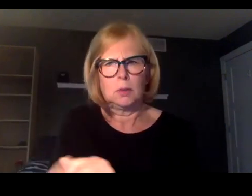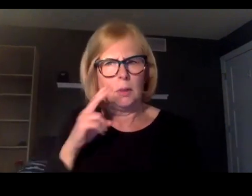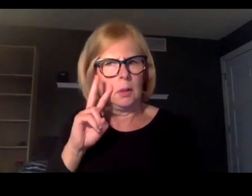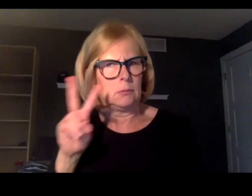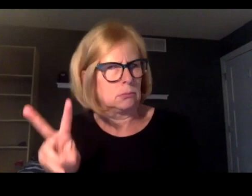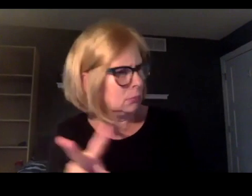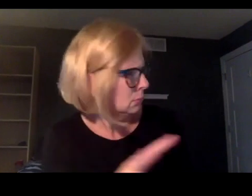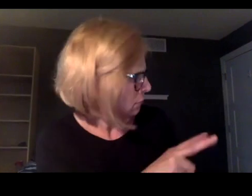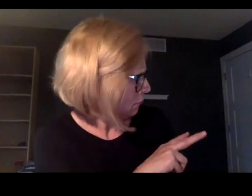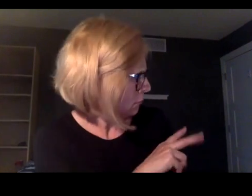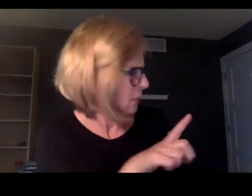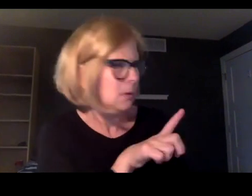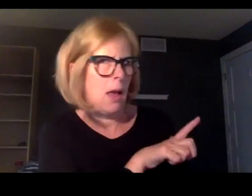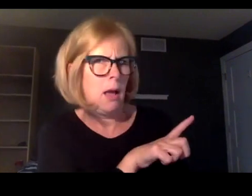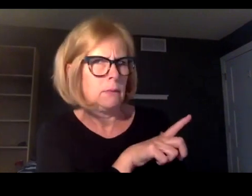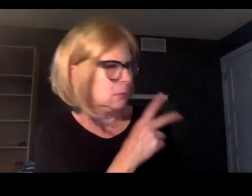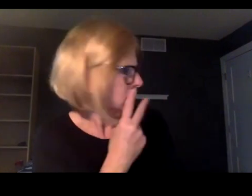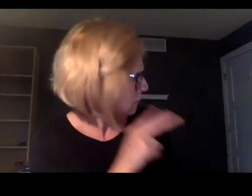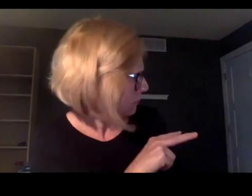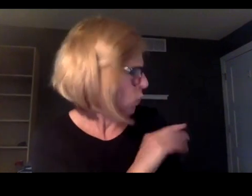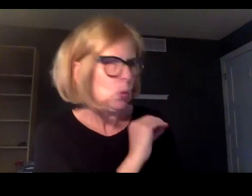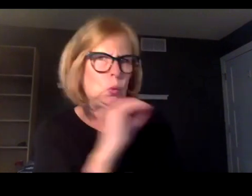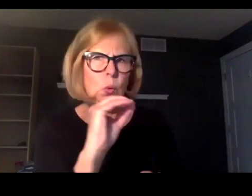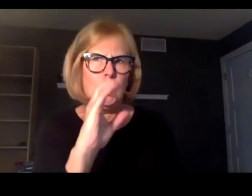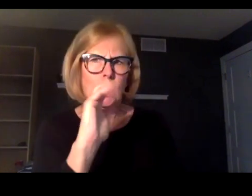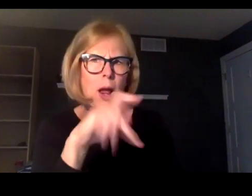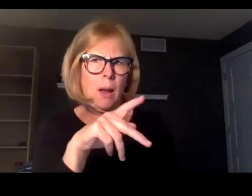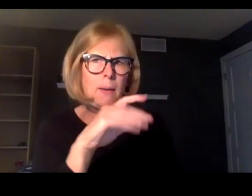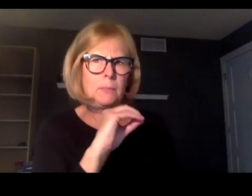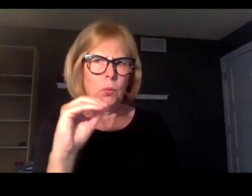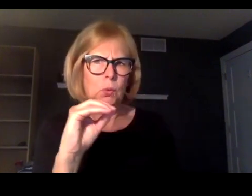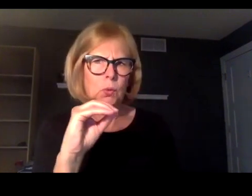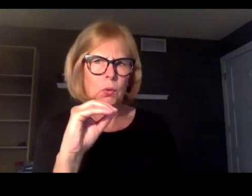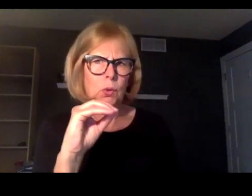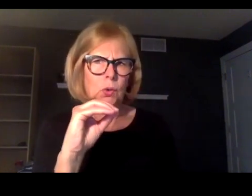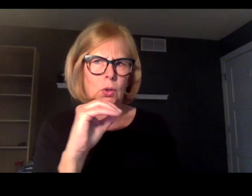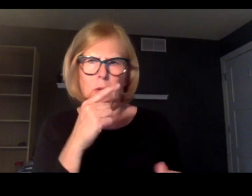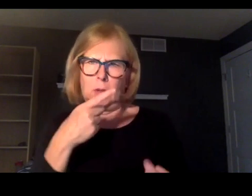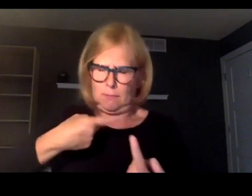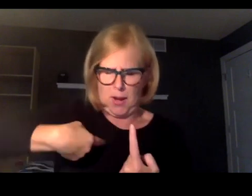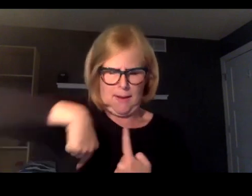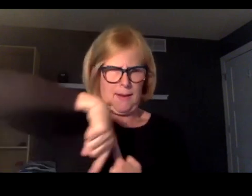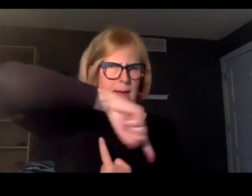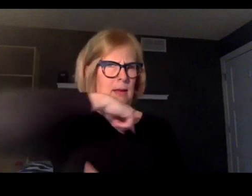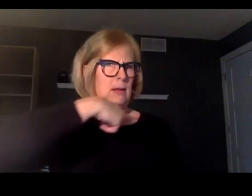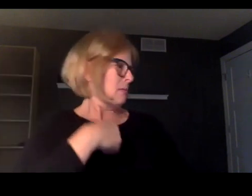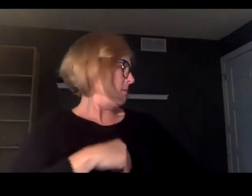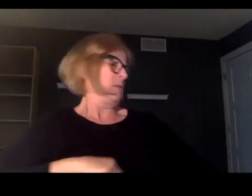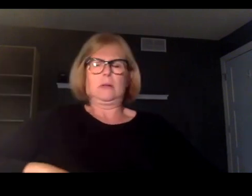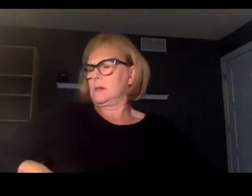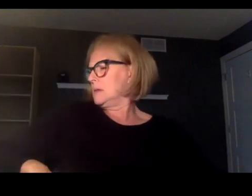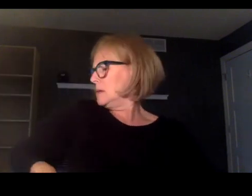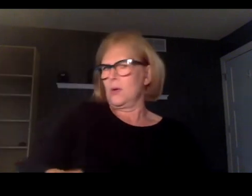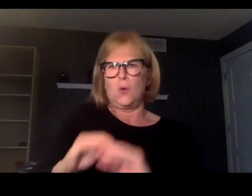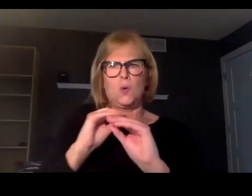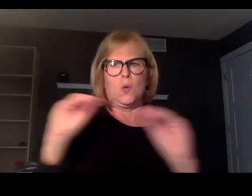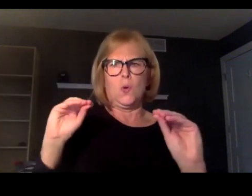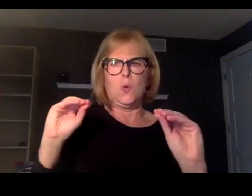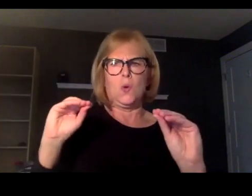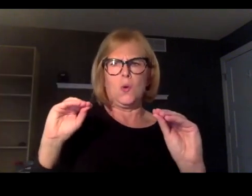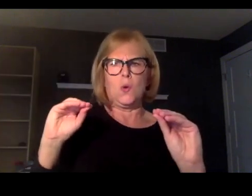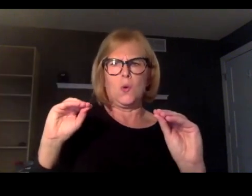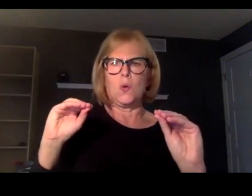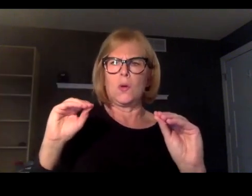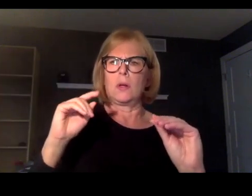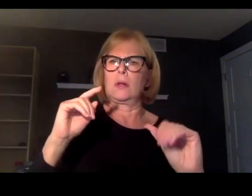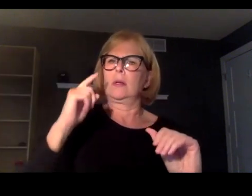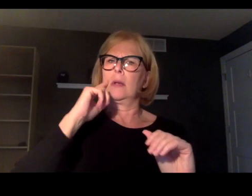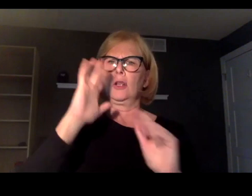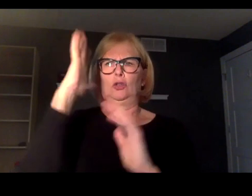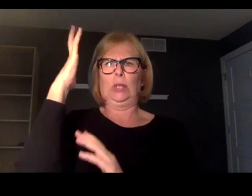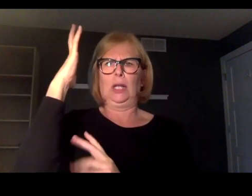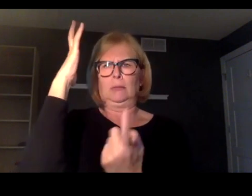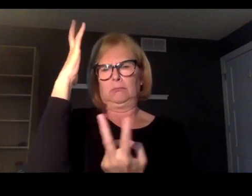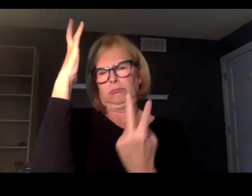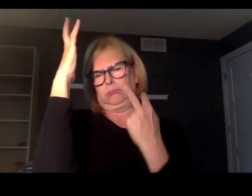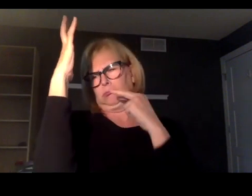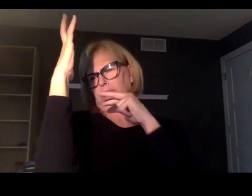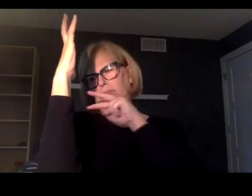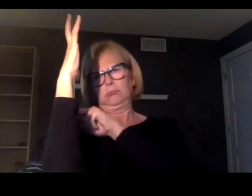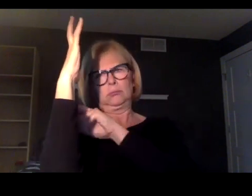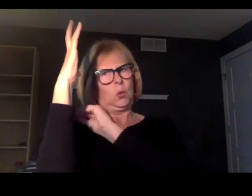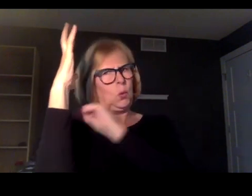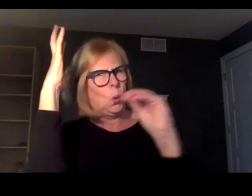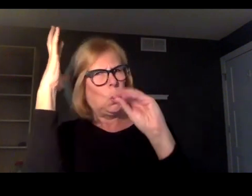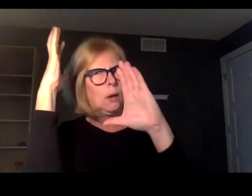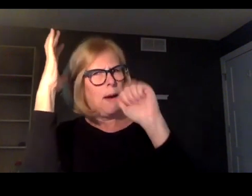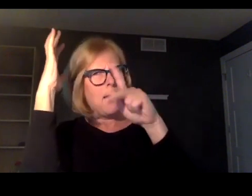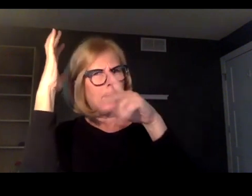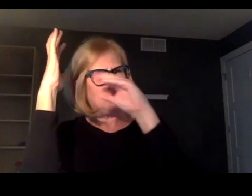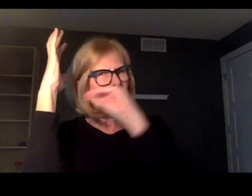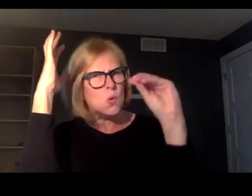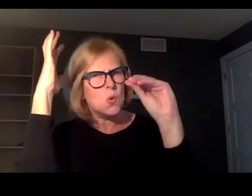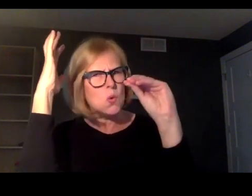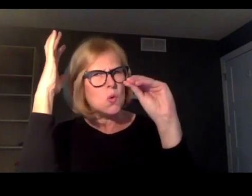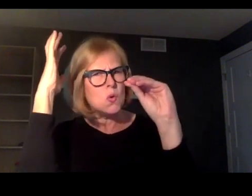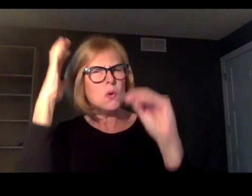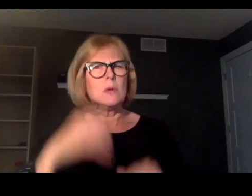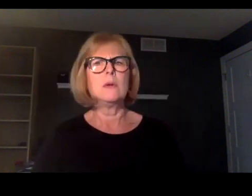He looked behind the tree. No caps.